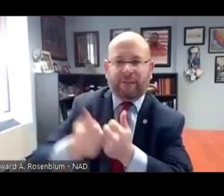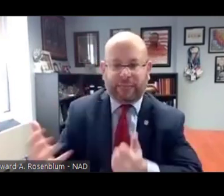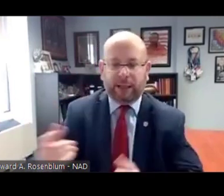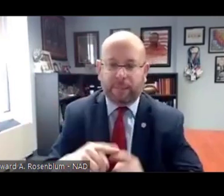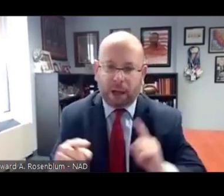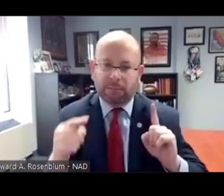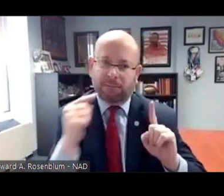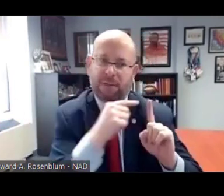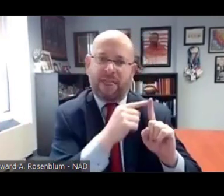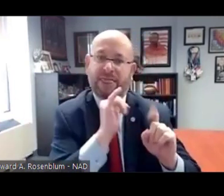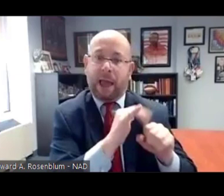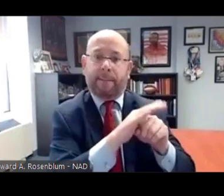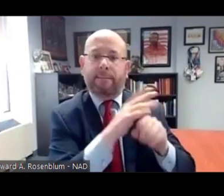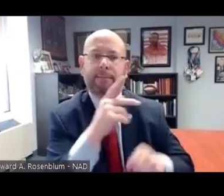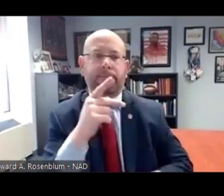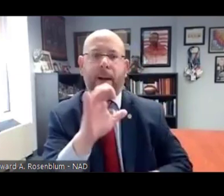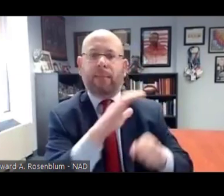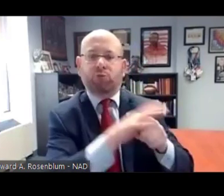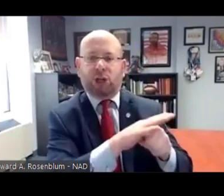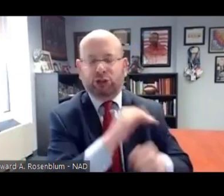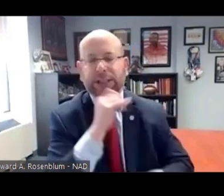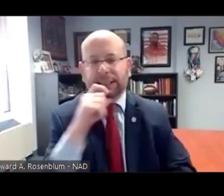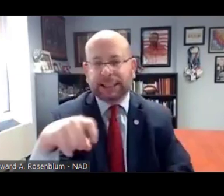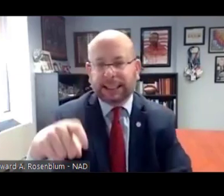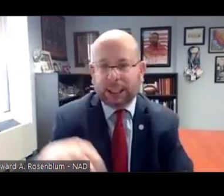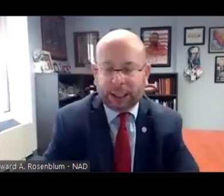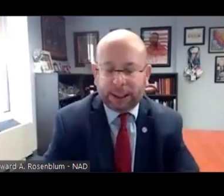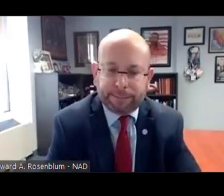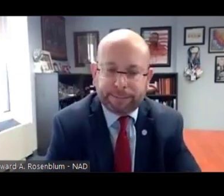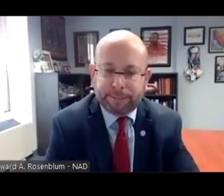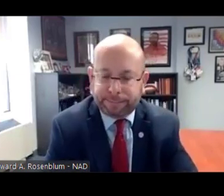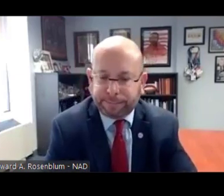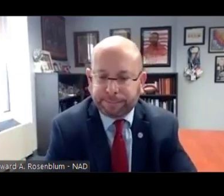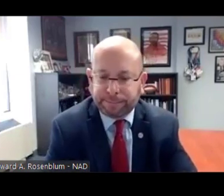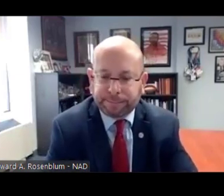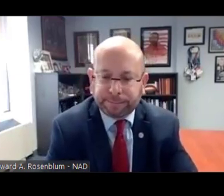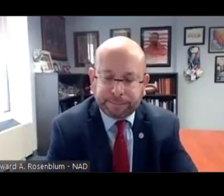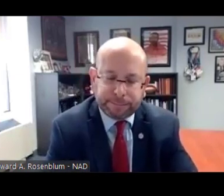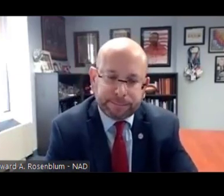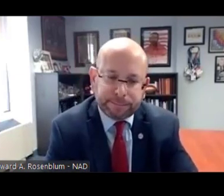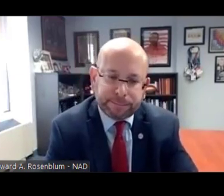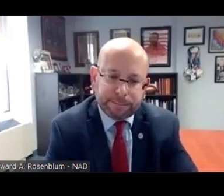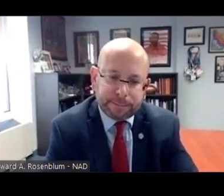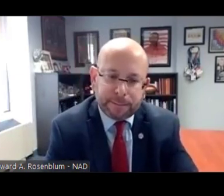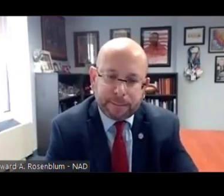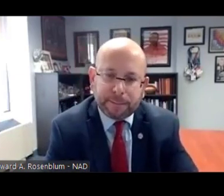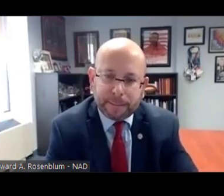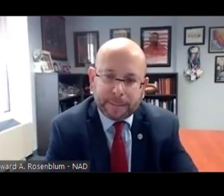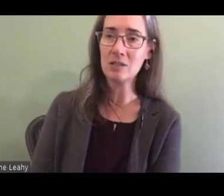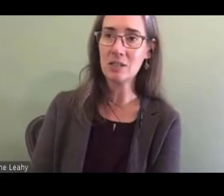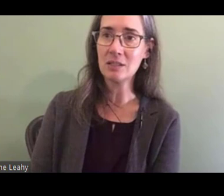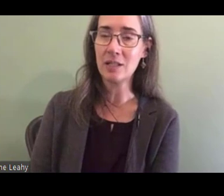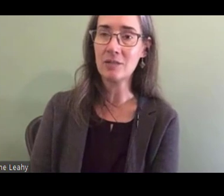All of these things should come to be brought to bear against this kind of oppression.